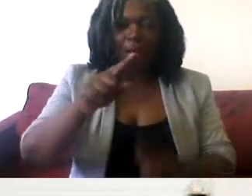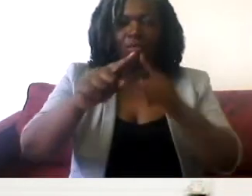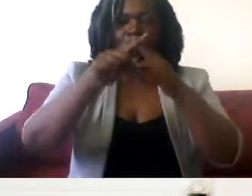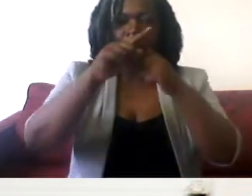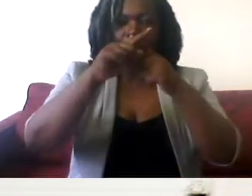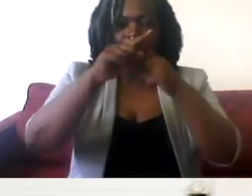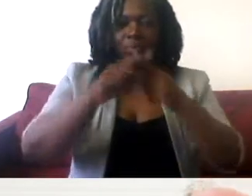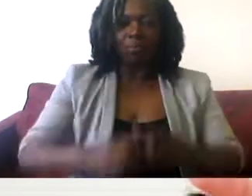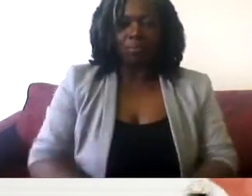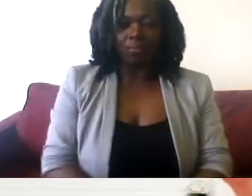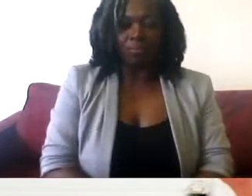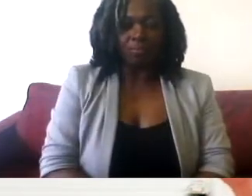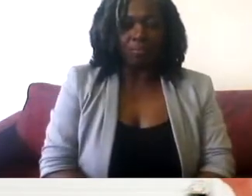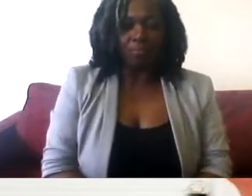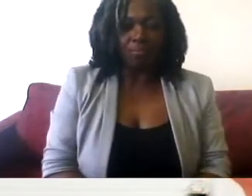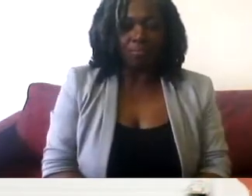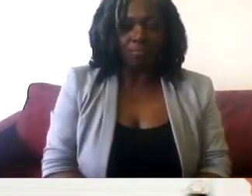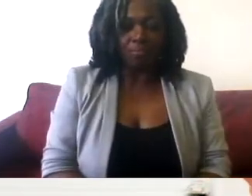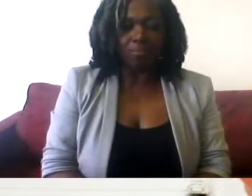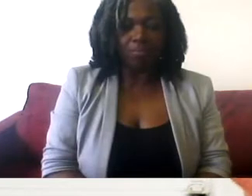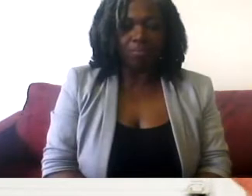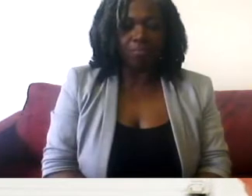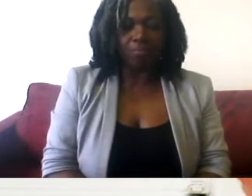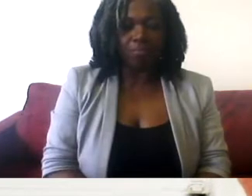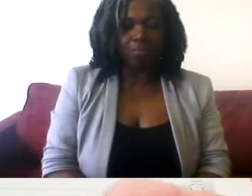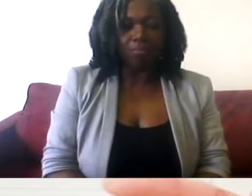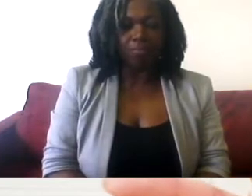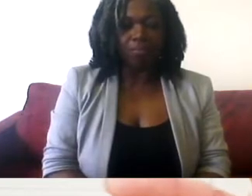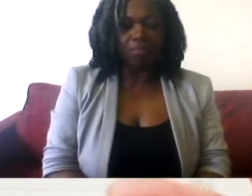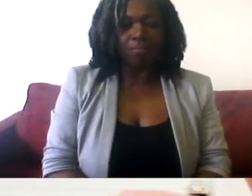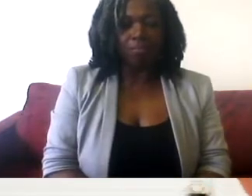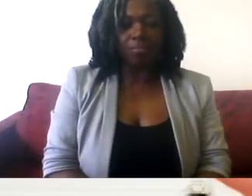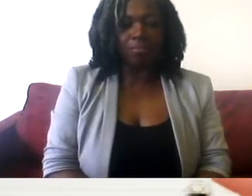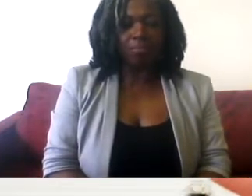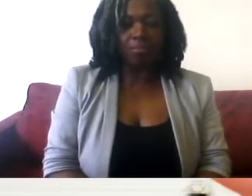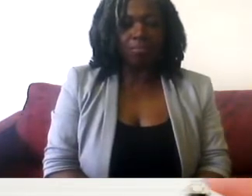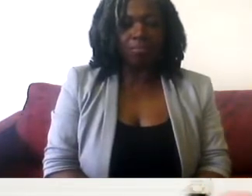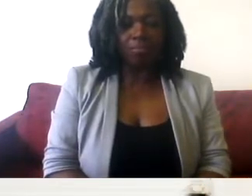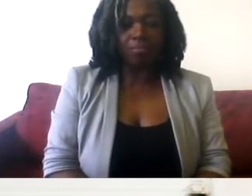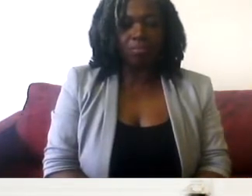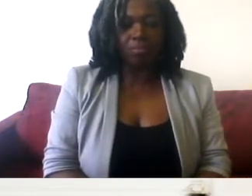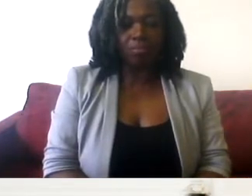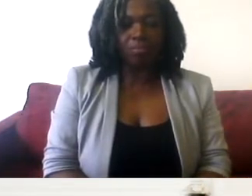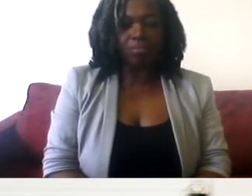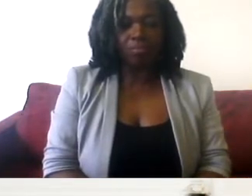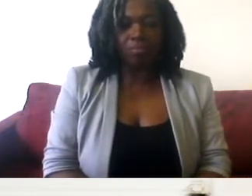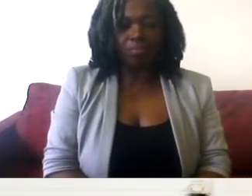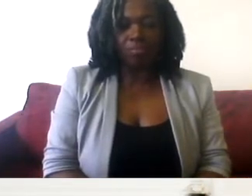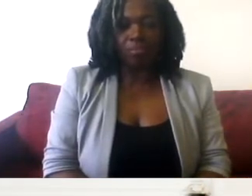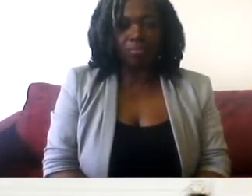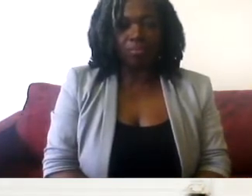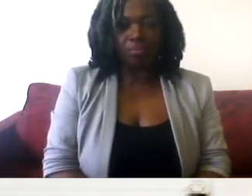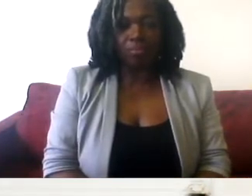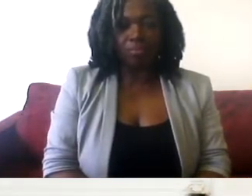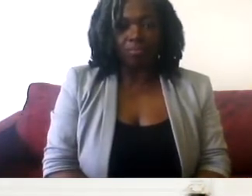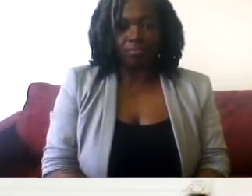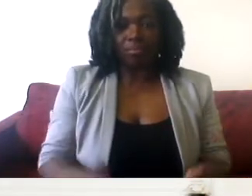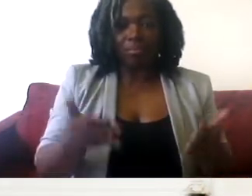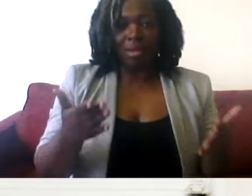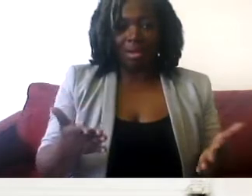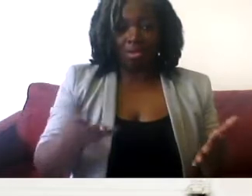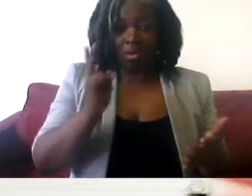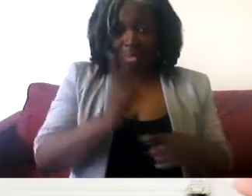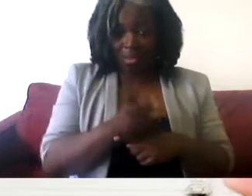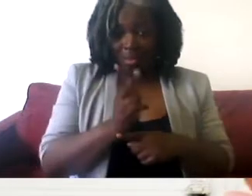with a cross. From the cross we then need to